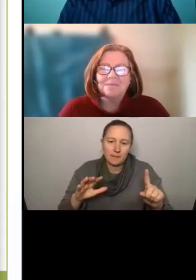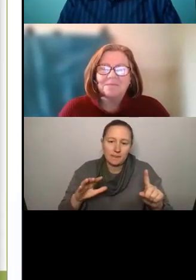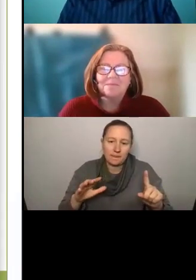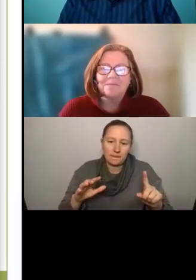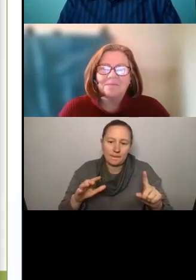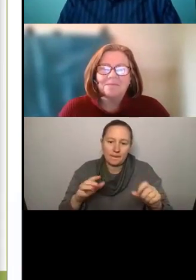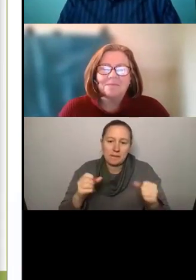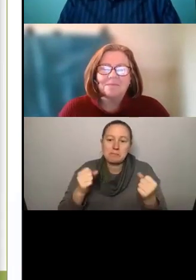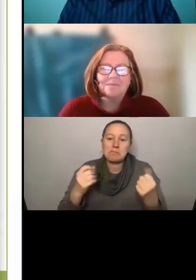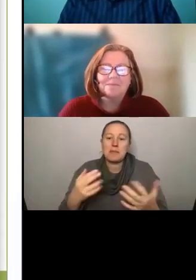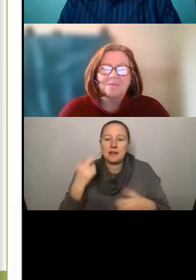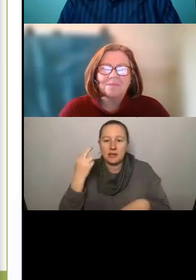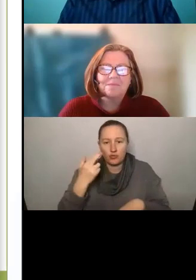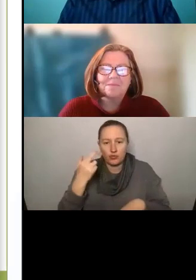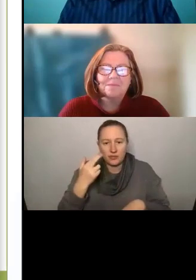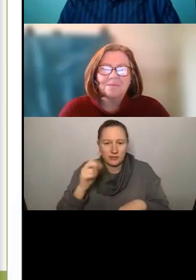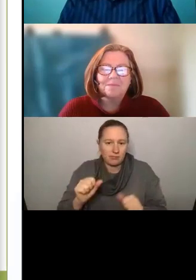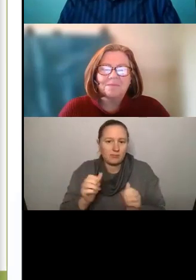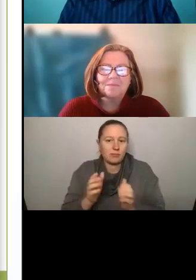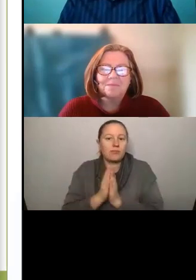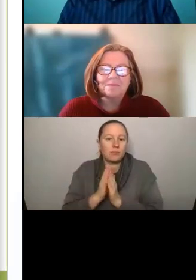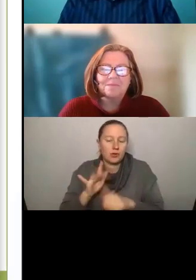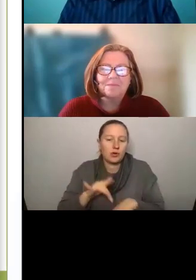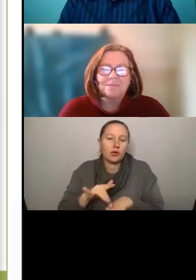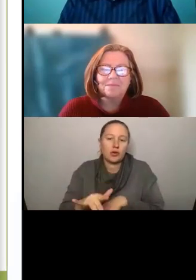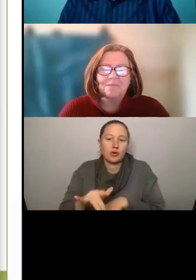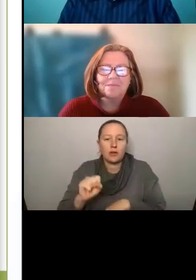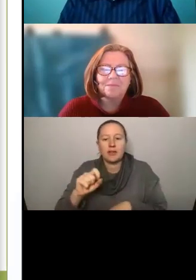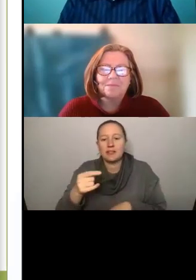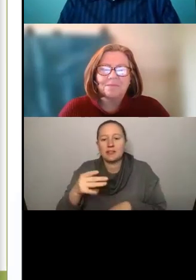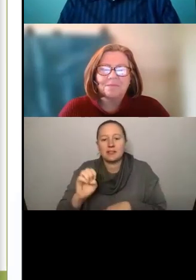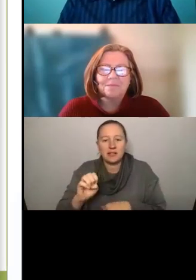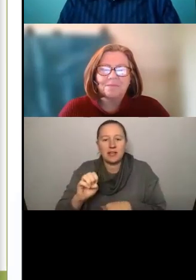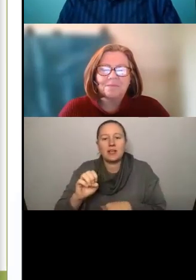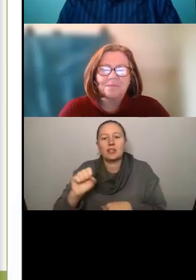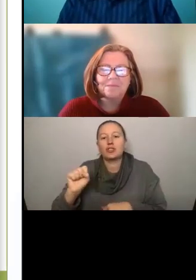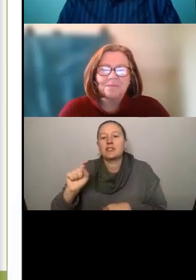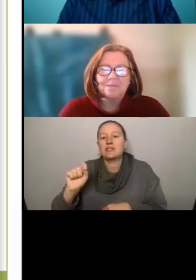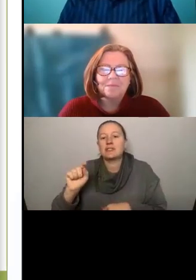that you can request your early stage investigator status to be extended.